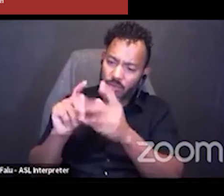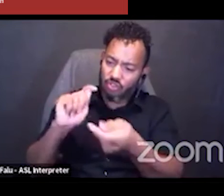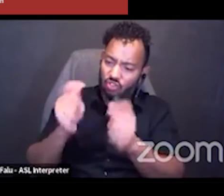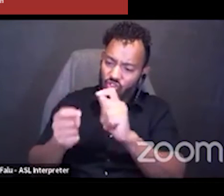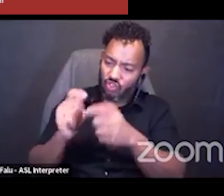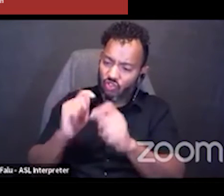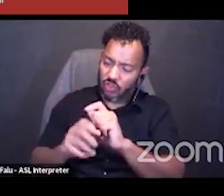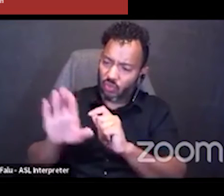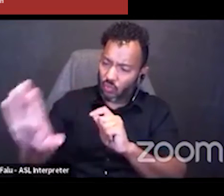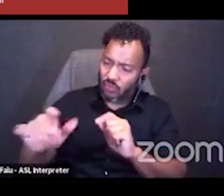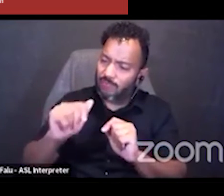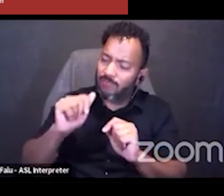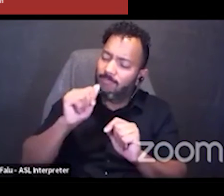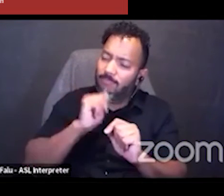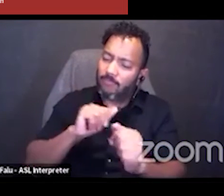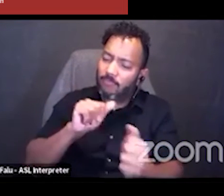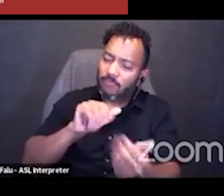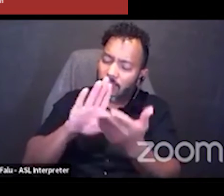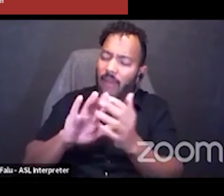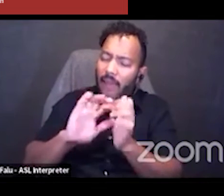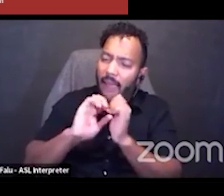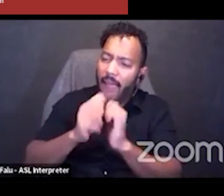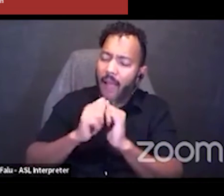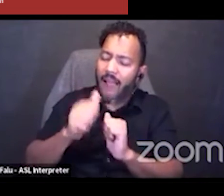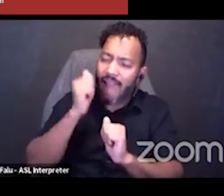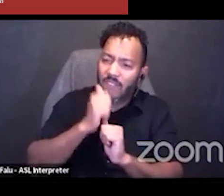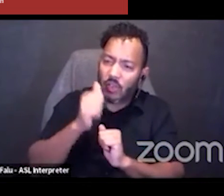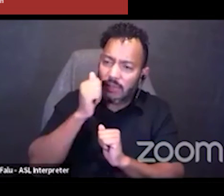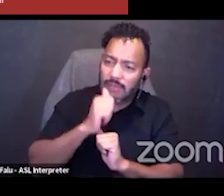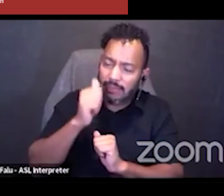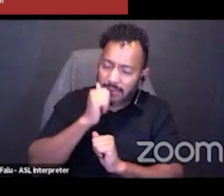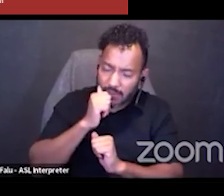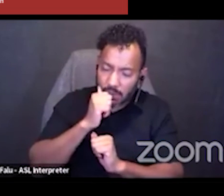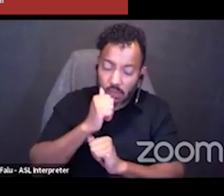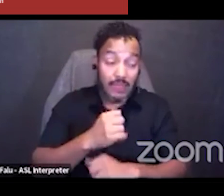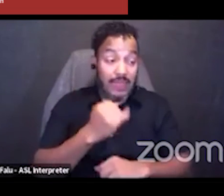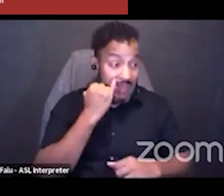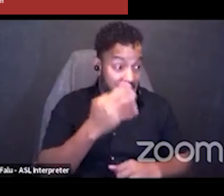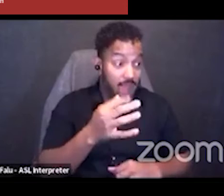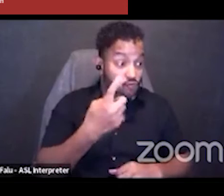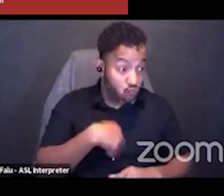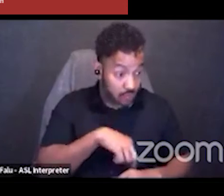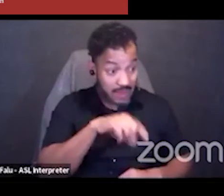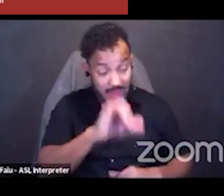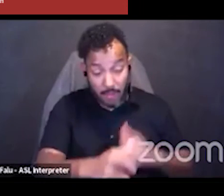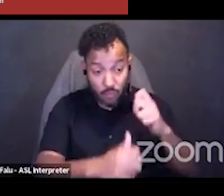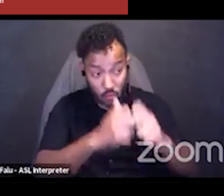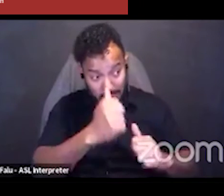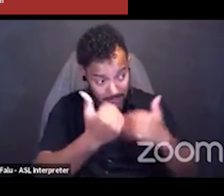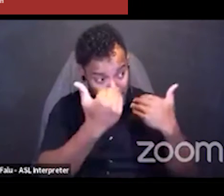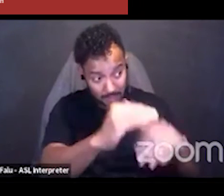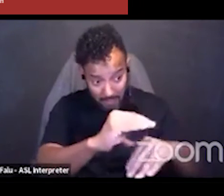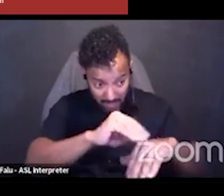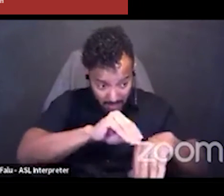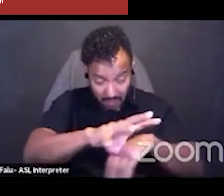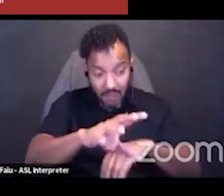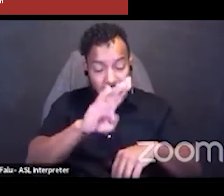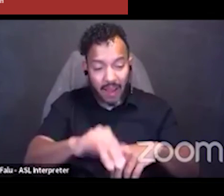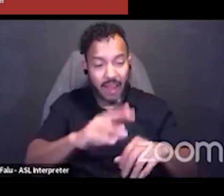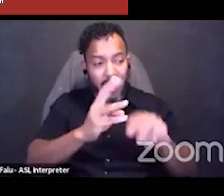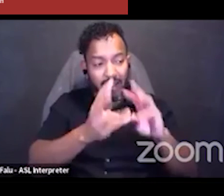adjust to climate change and address all of these barriers, what do you want your life